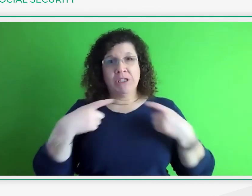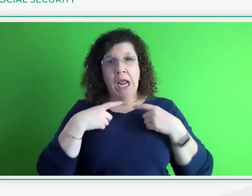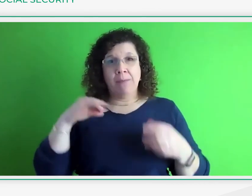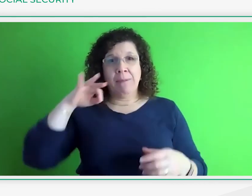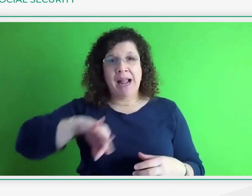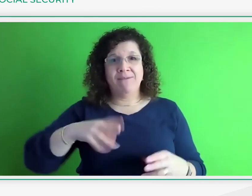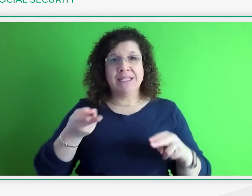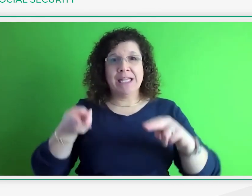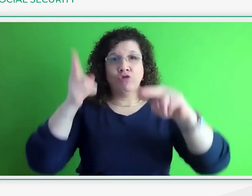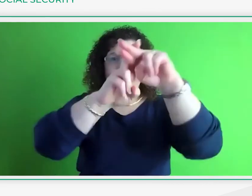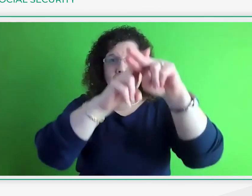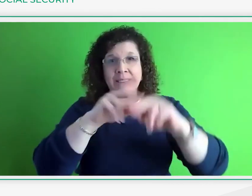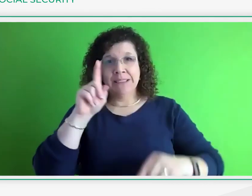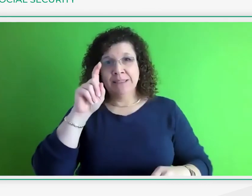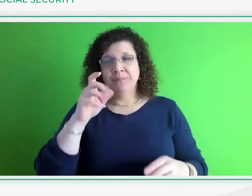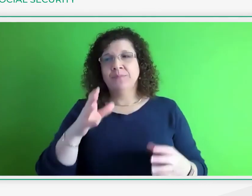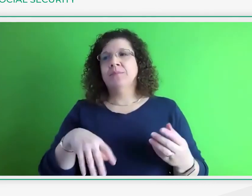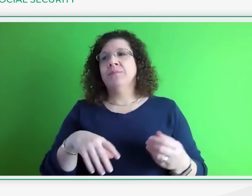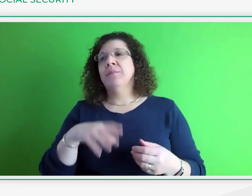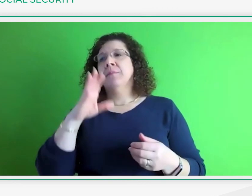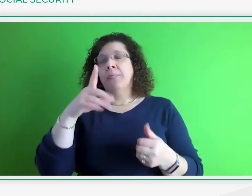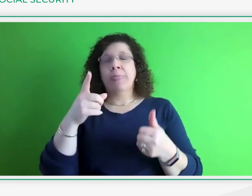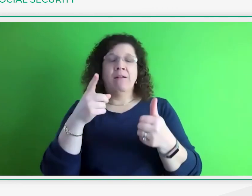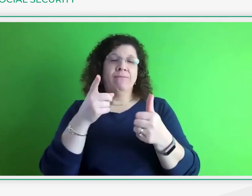Are retirement benefits increasing?